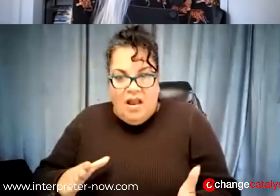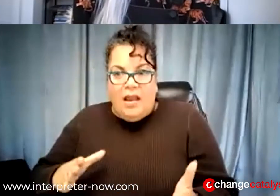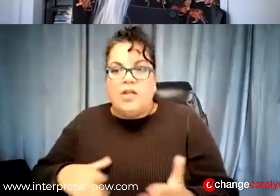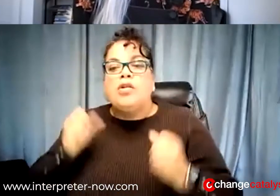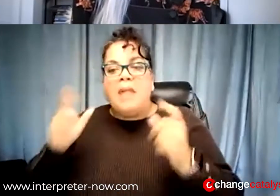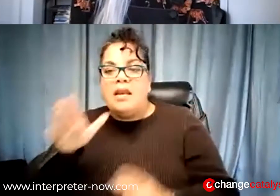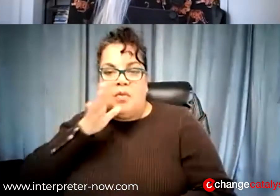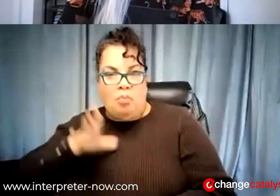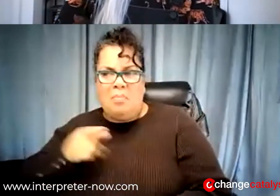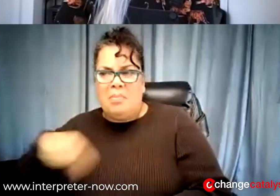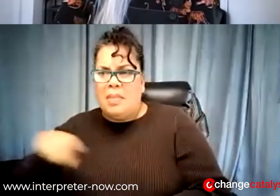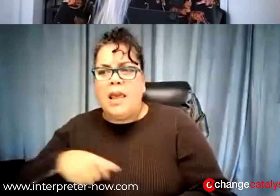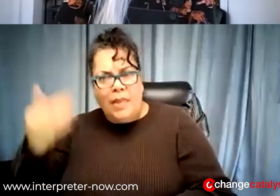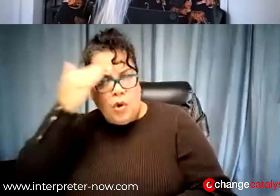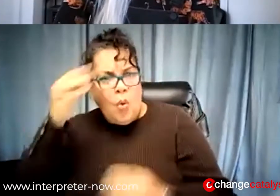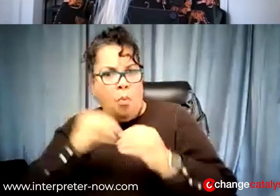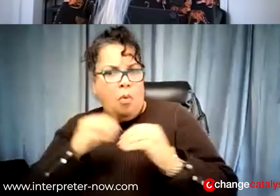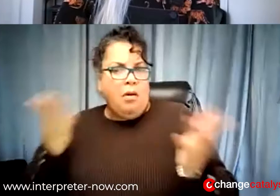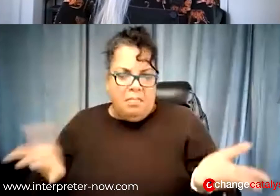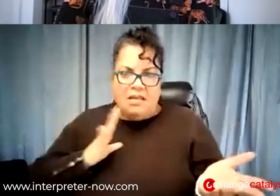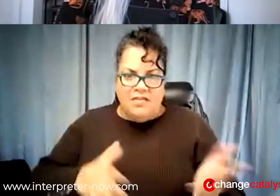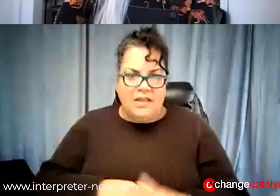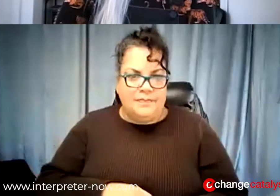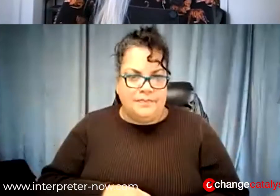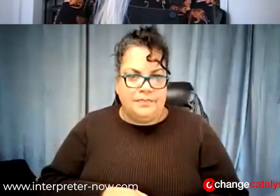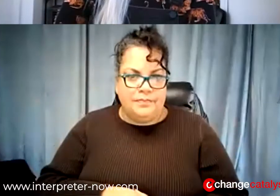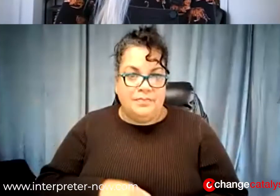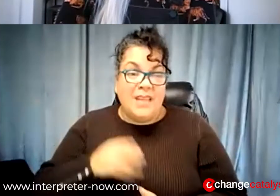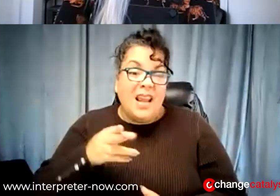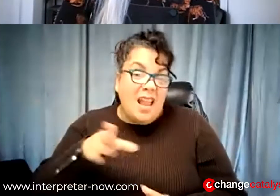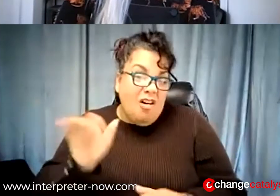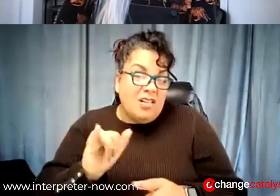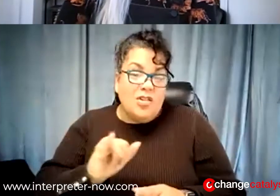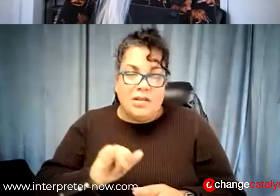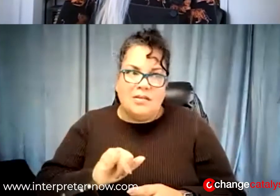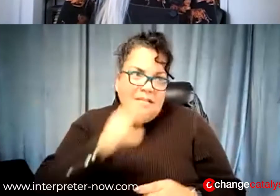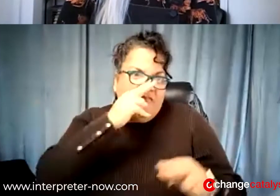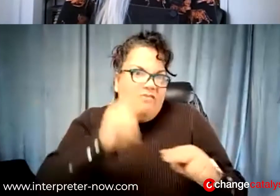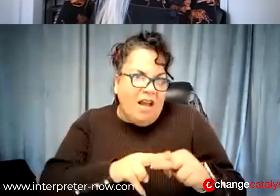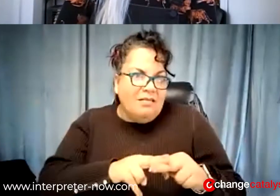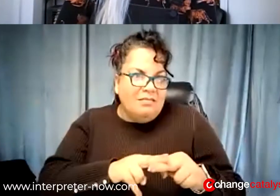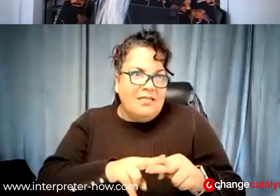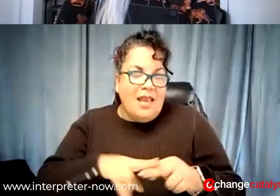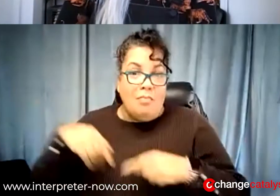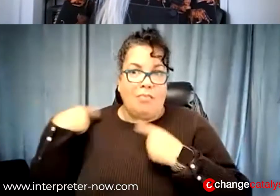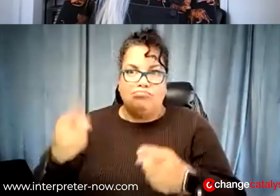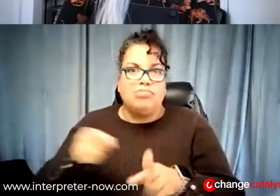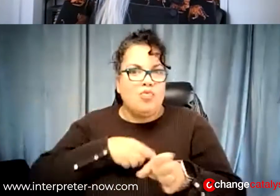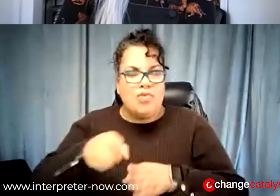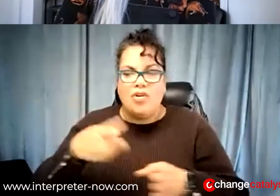Also, it's just kind of fun this way. Like, this is the most fun in our careers. You know, we're just making new friends all the time.